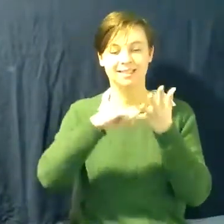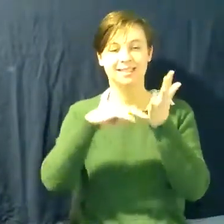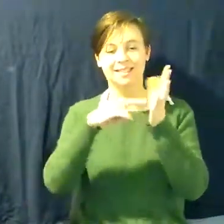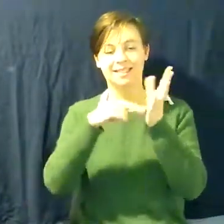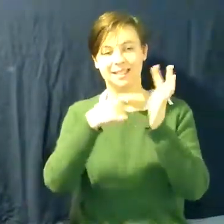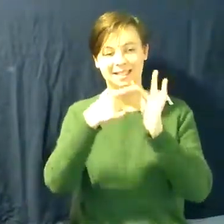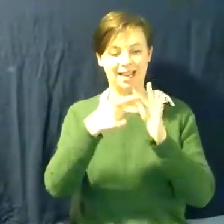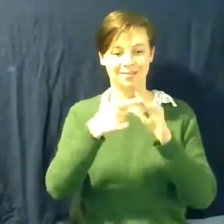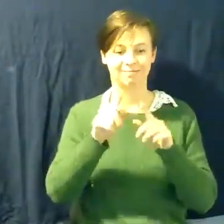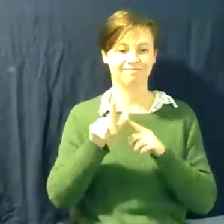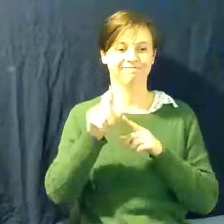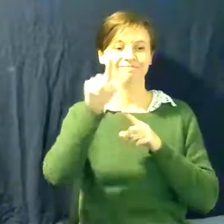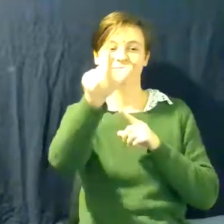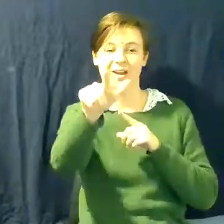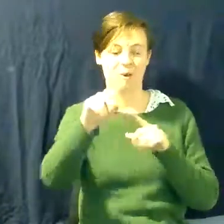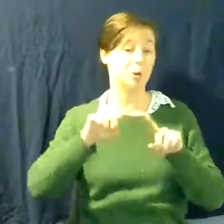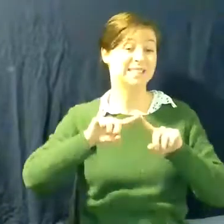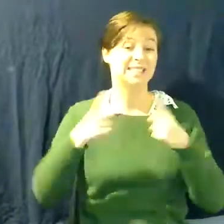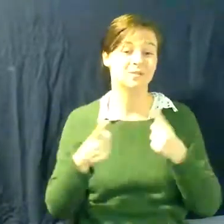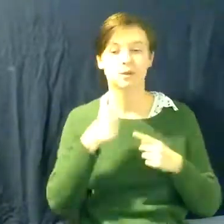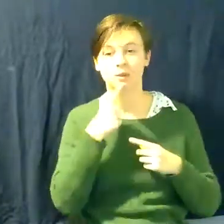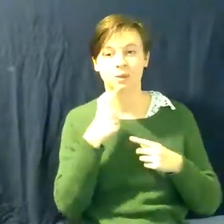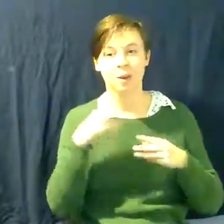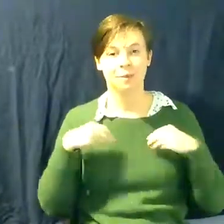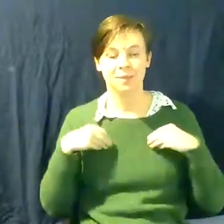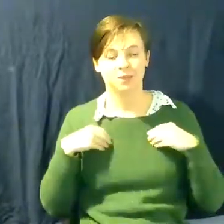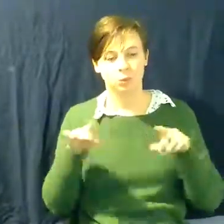or men teshg nshgnte